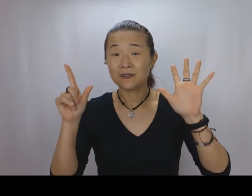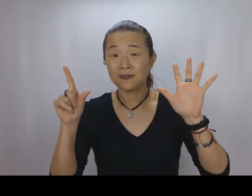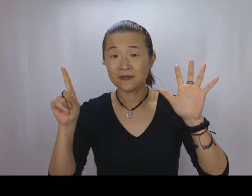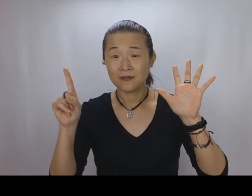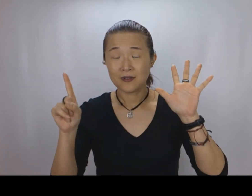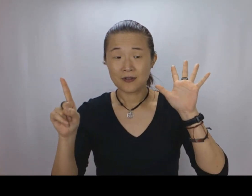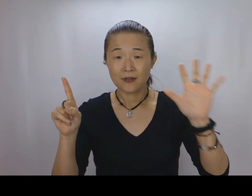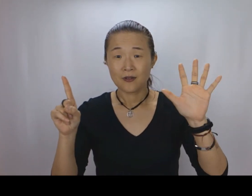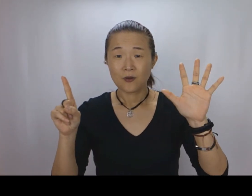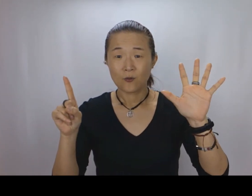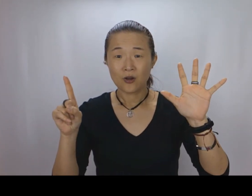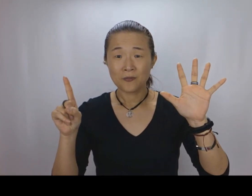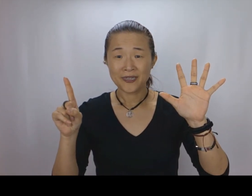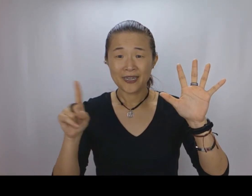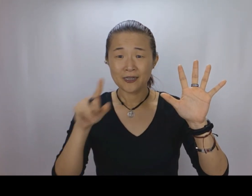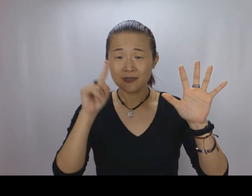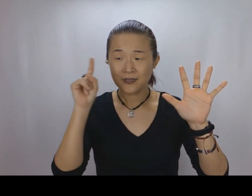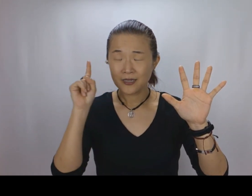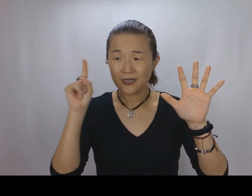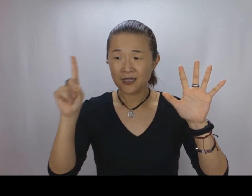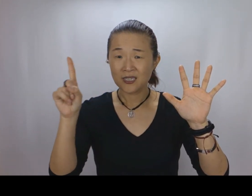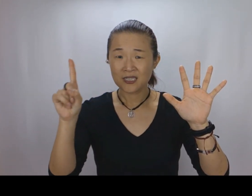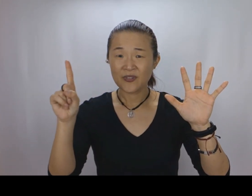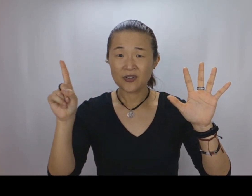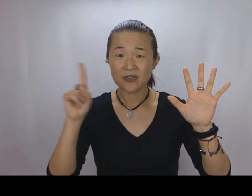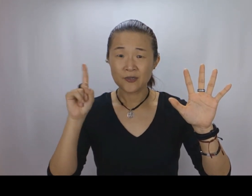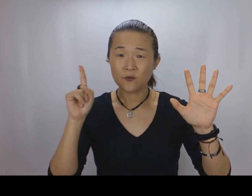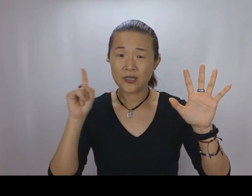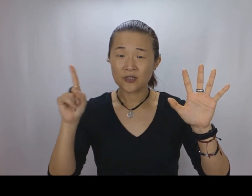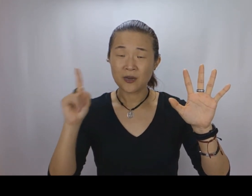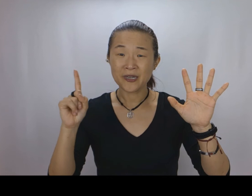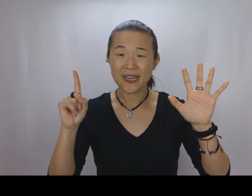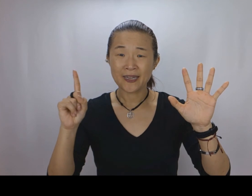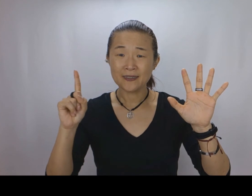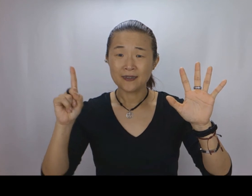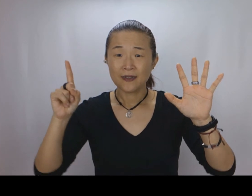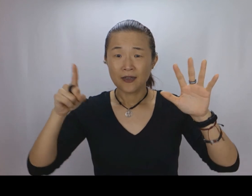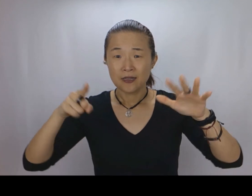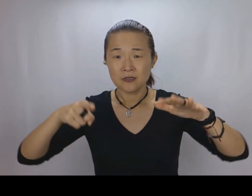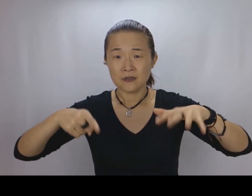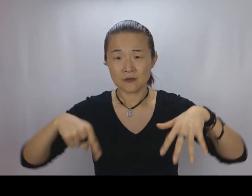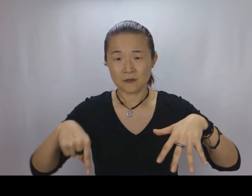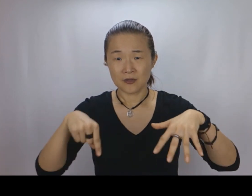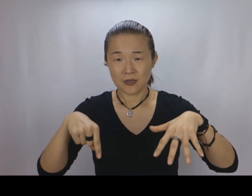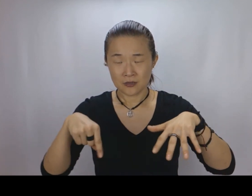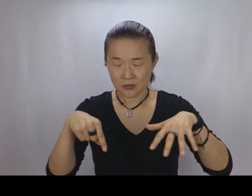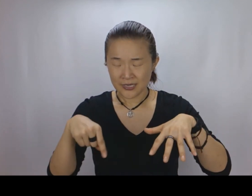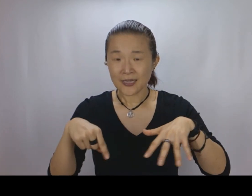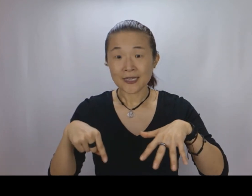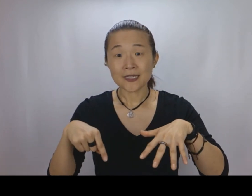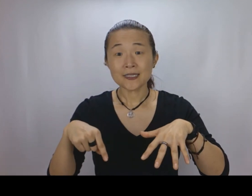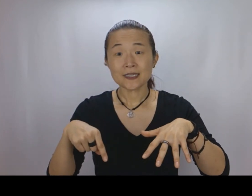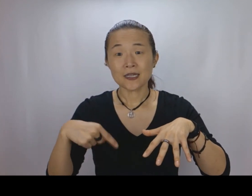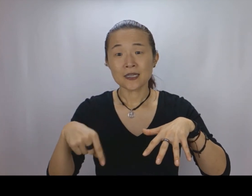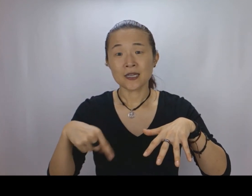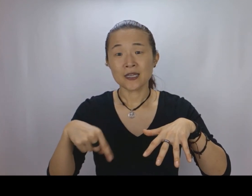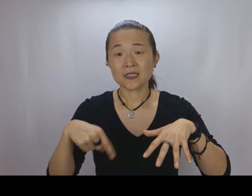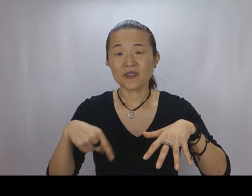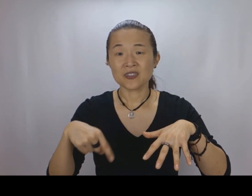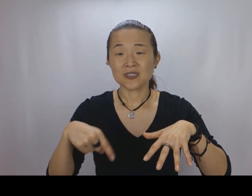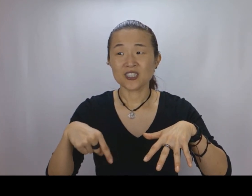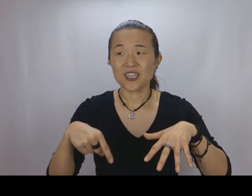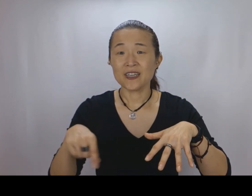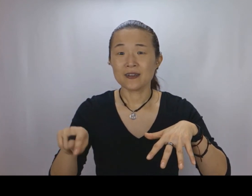So, open hand, index finger with your dominant hand and they're going to go down like this and the index finger is going to shake